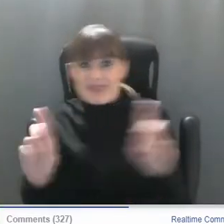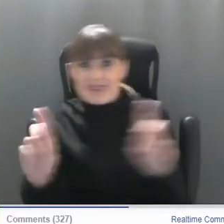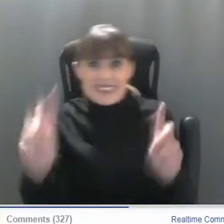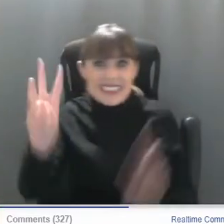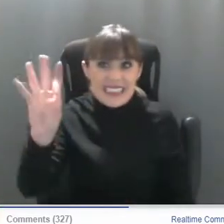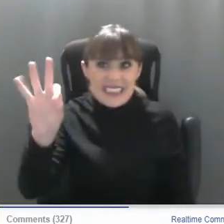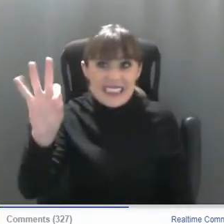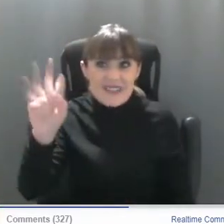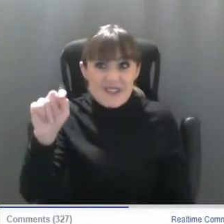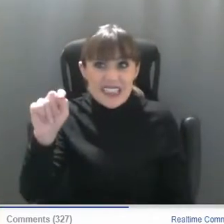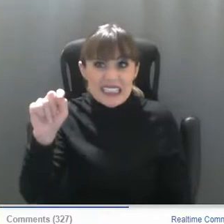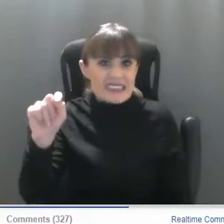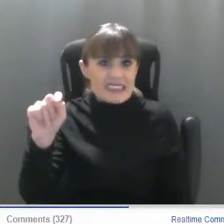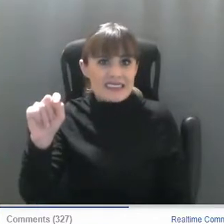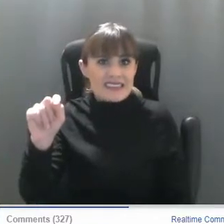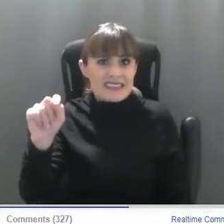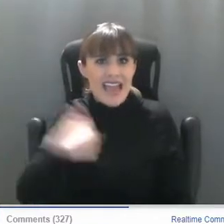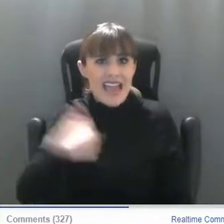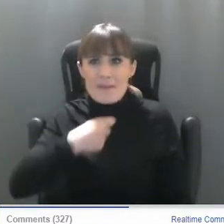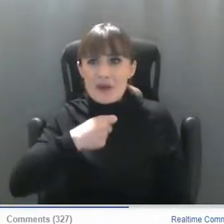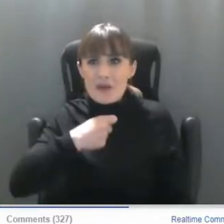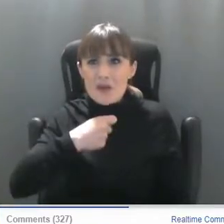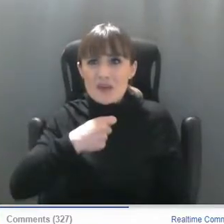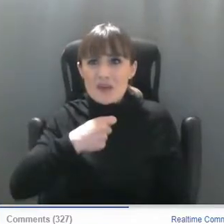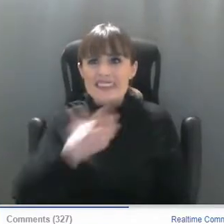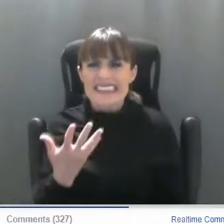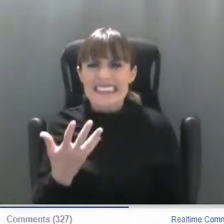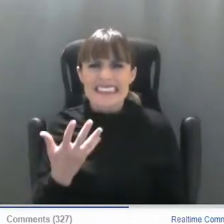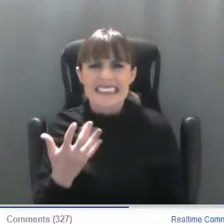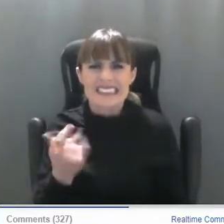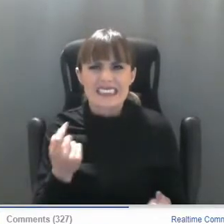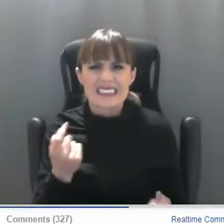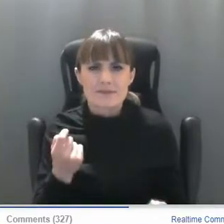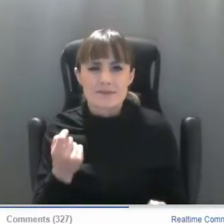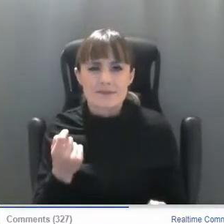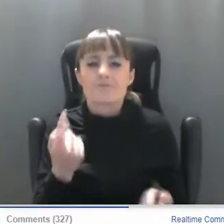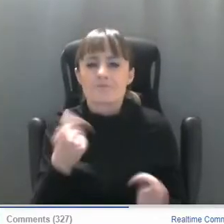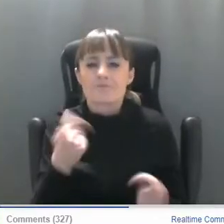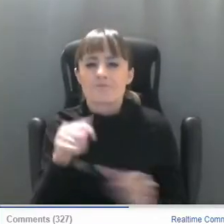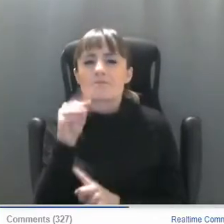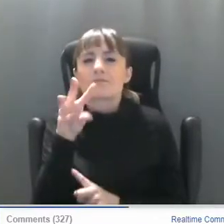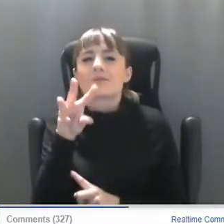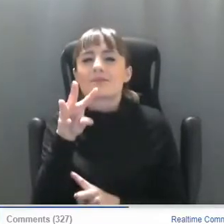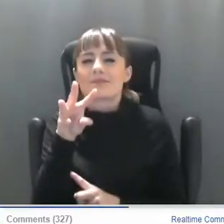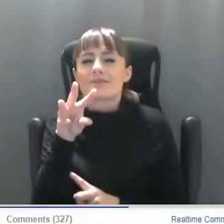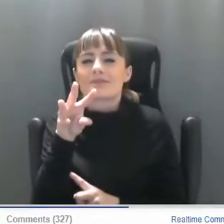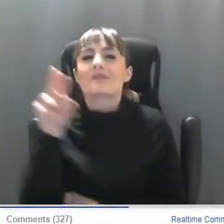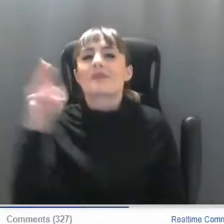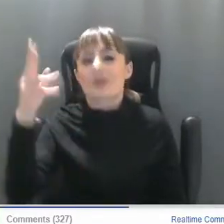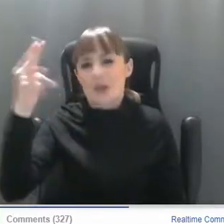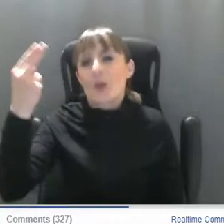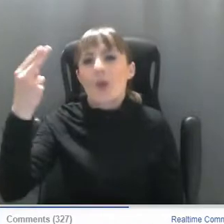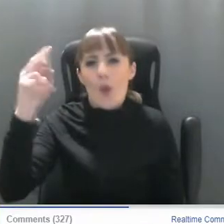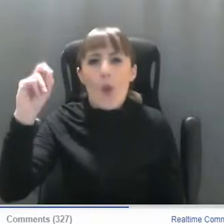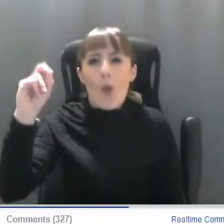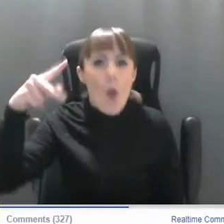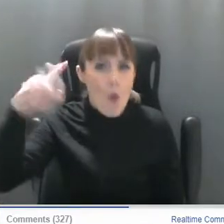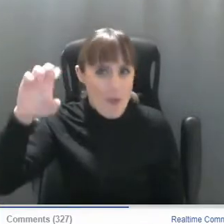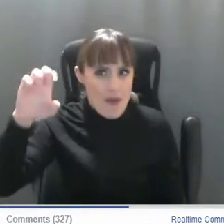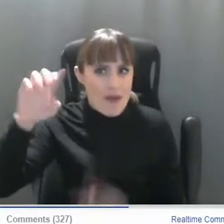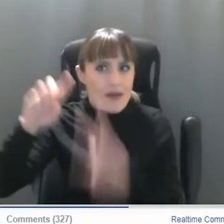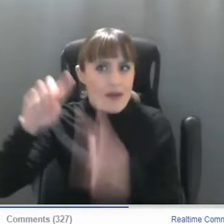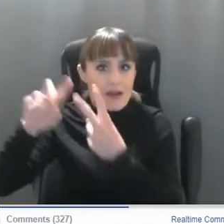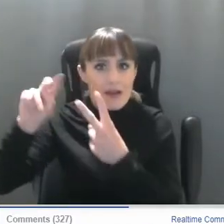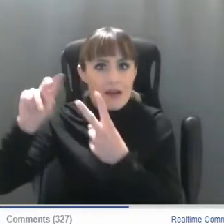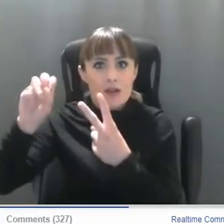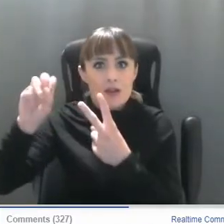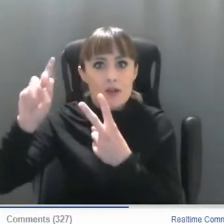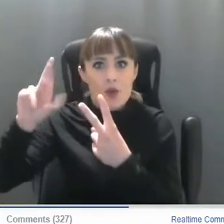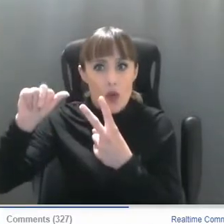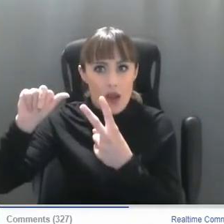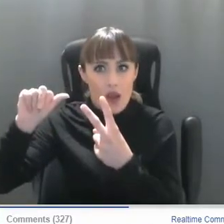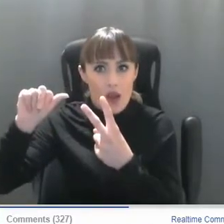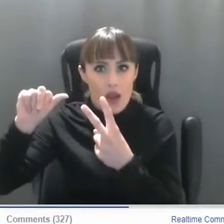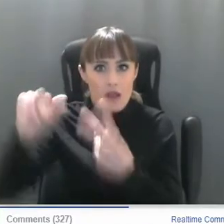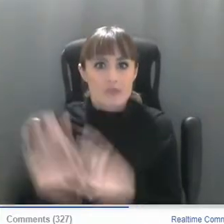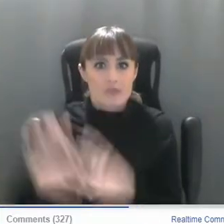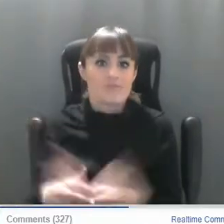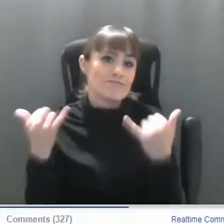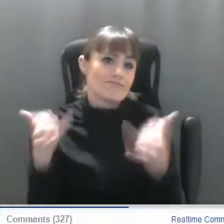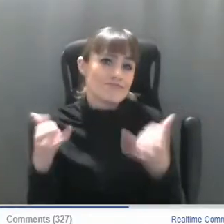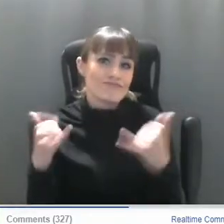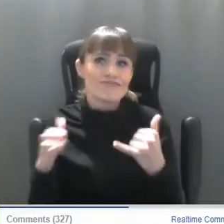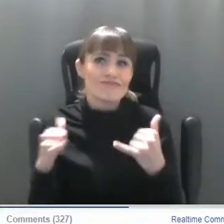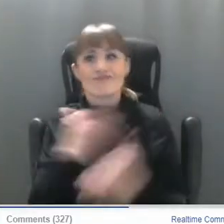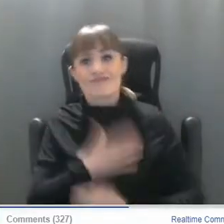So let's try to do this. There we go. There's Hope and Nora playing and enjoying....